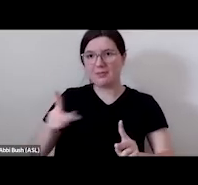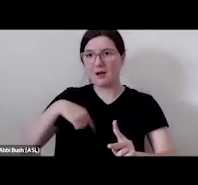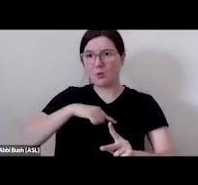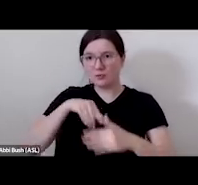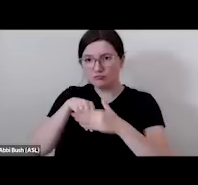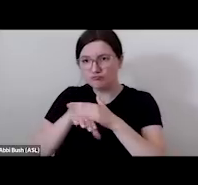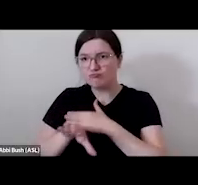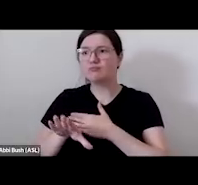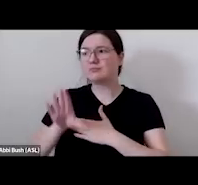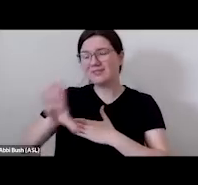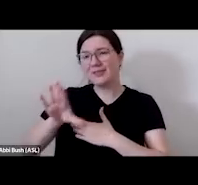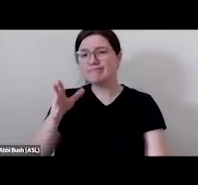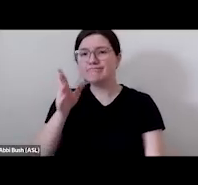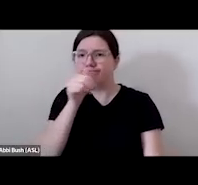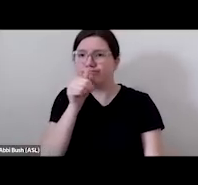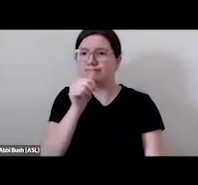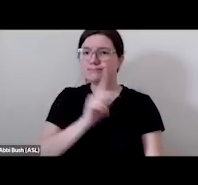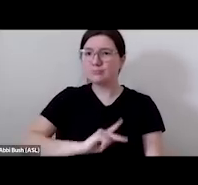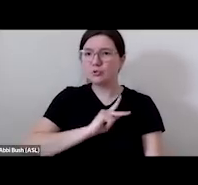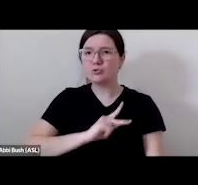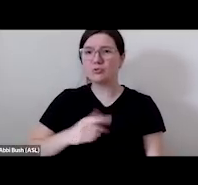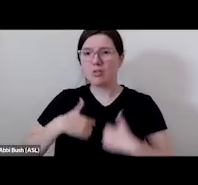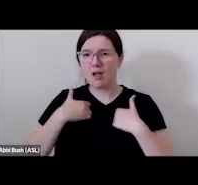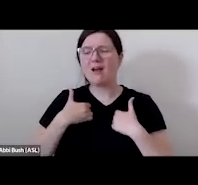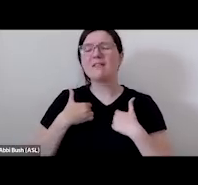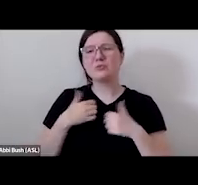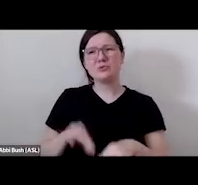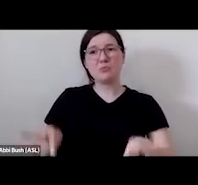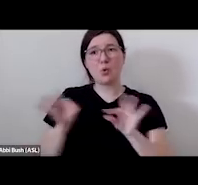And how we can also approach repair.